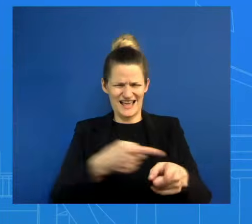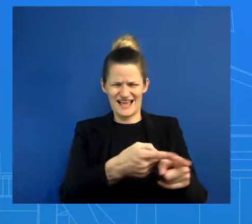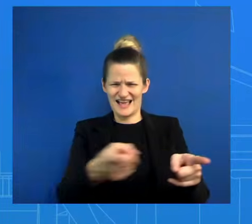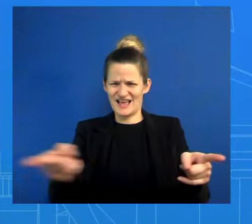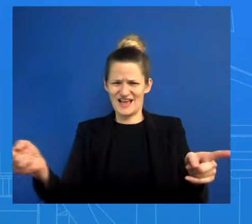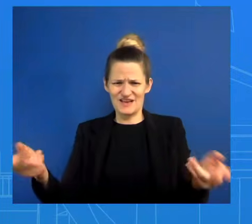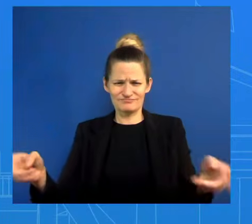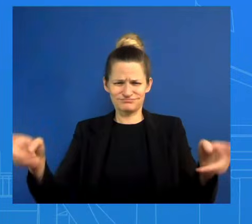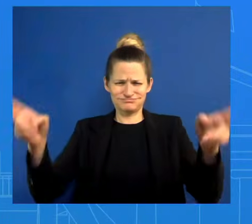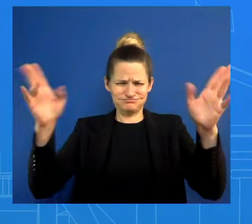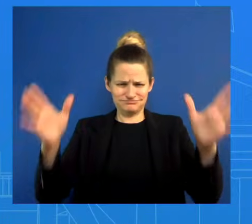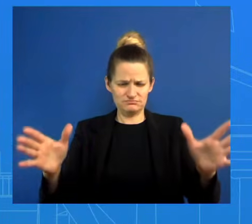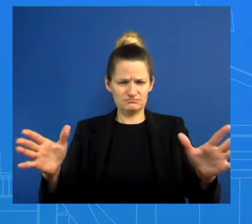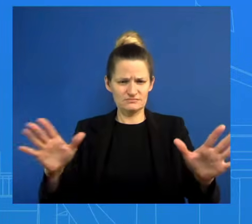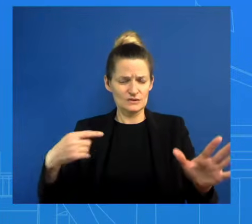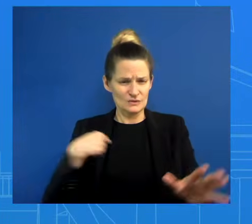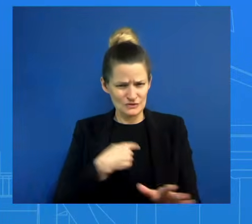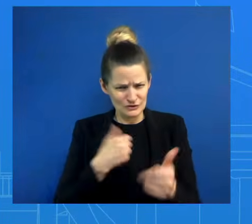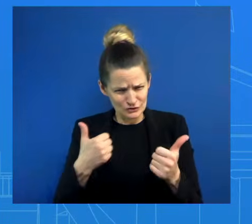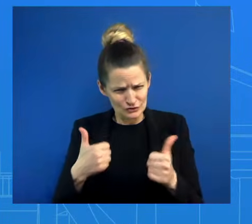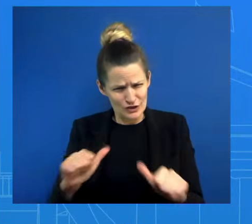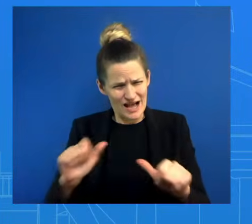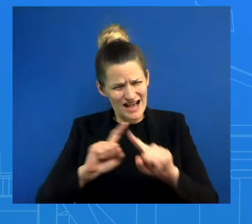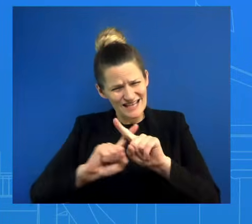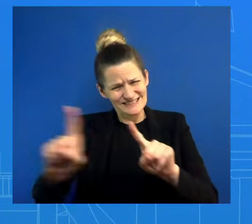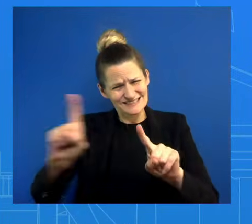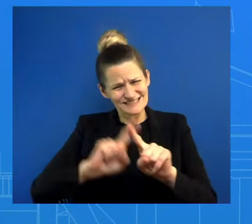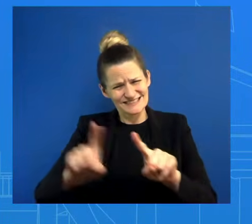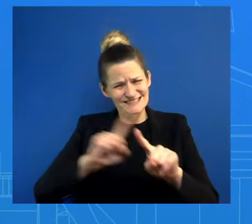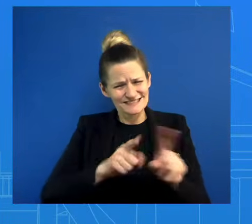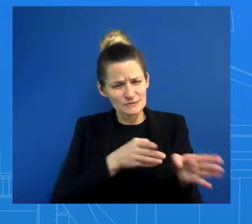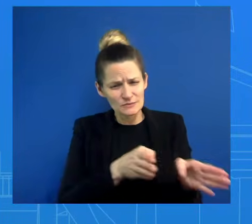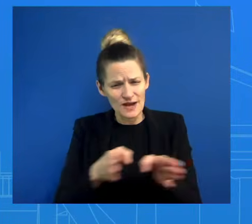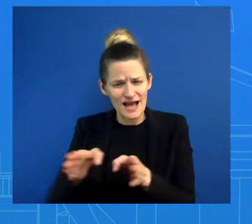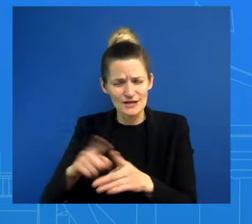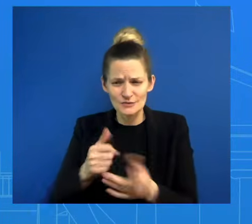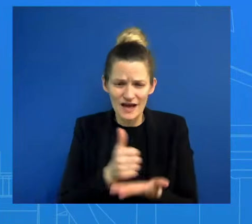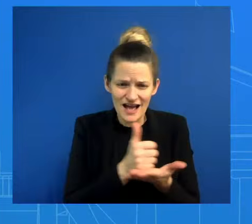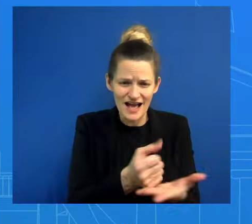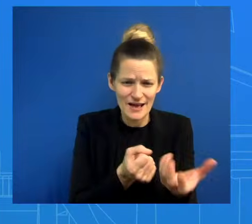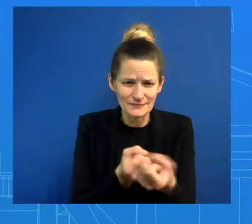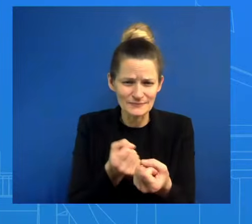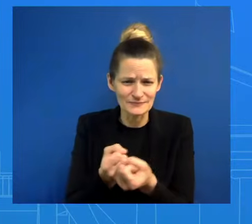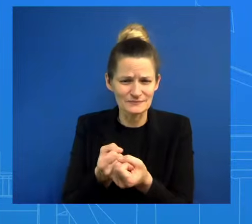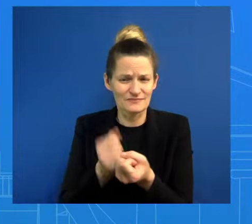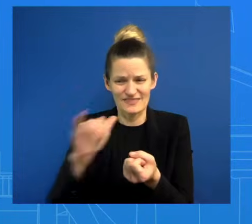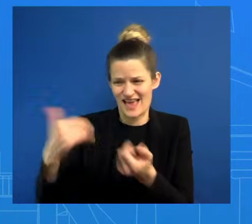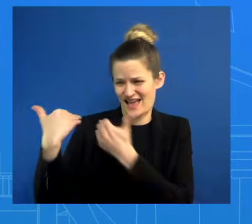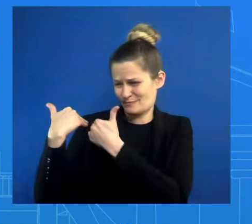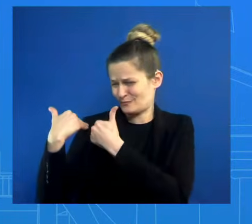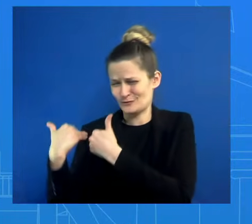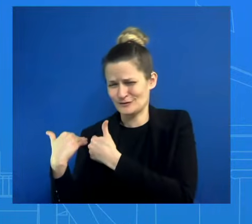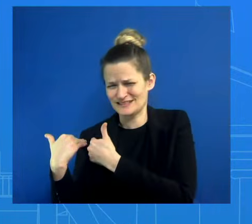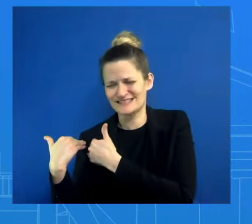by using a mix of administrative and legislative actions to boost the supply of quality housing in every community.